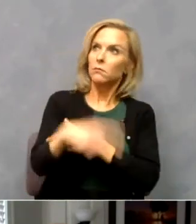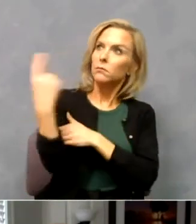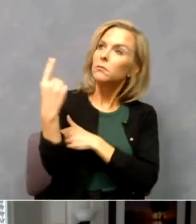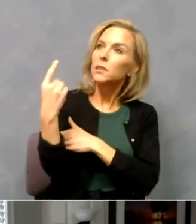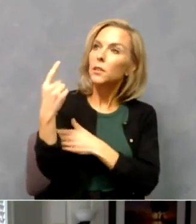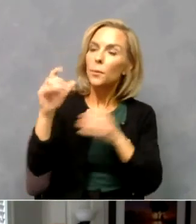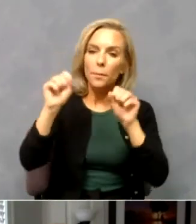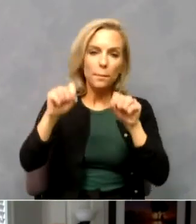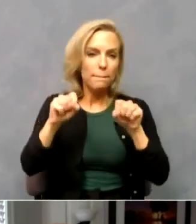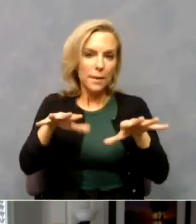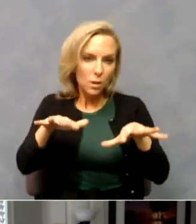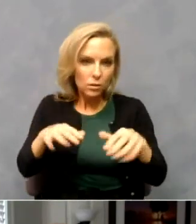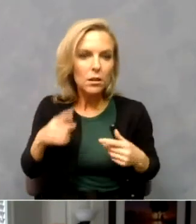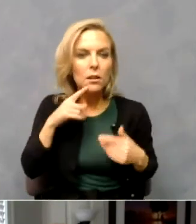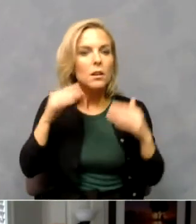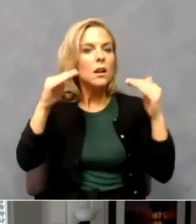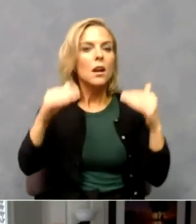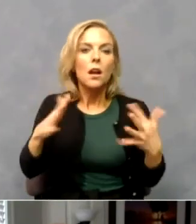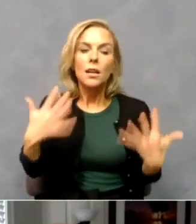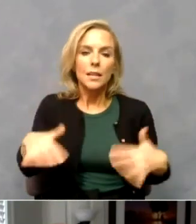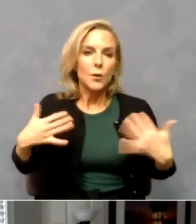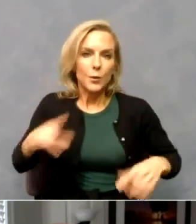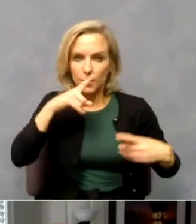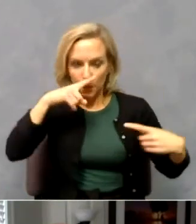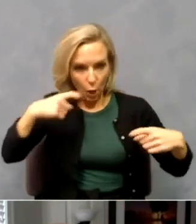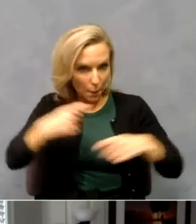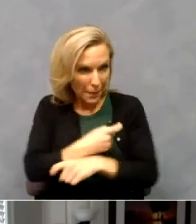complicated. It's federal government, state government, local government,